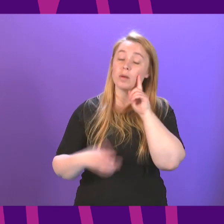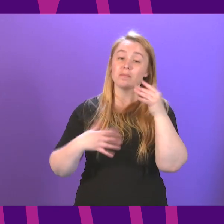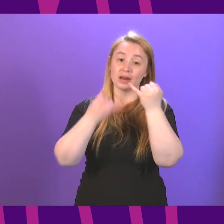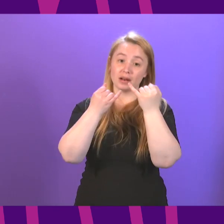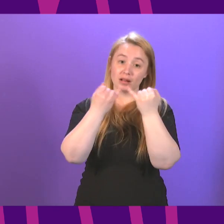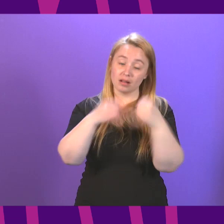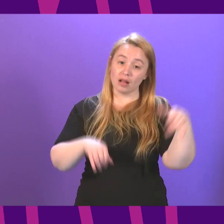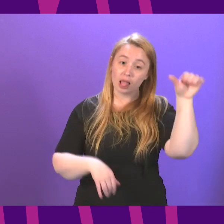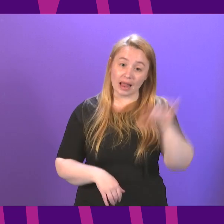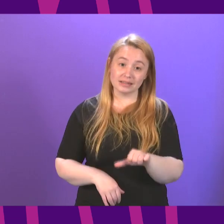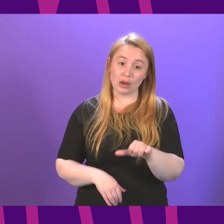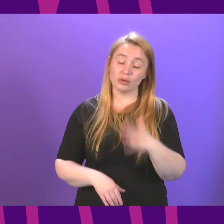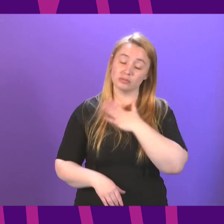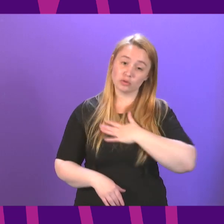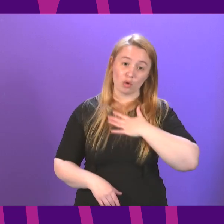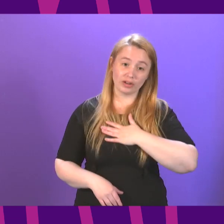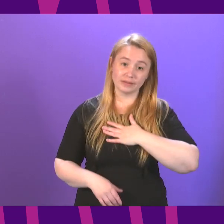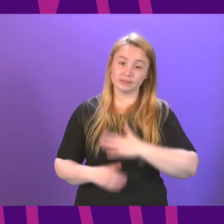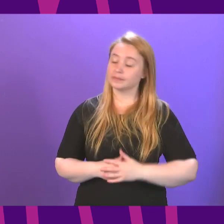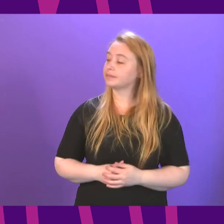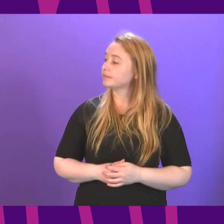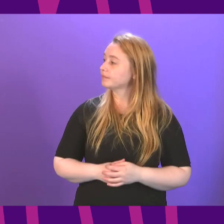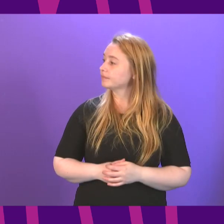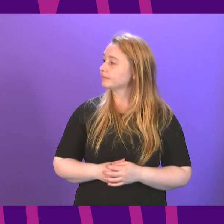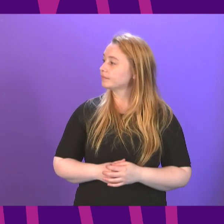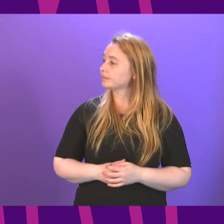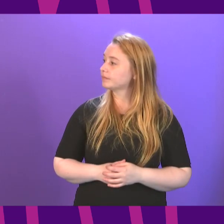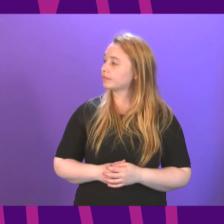My final point is this. I do not say this in an adversarial sense, but I hope that Jackie